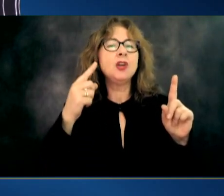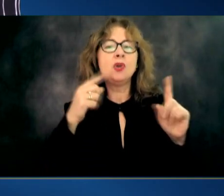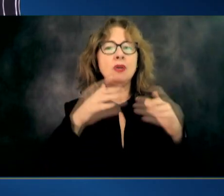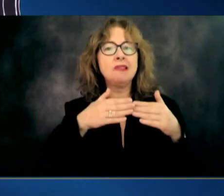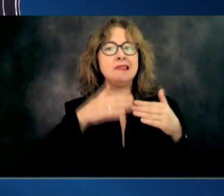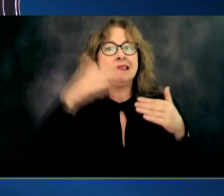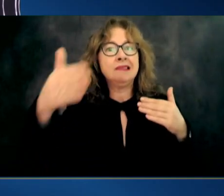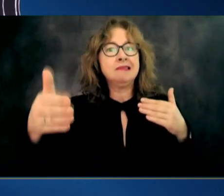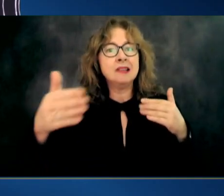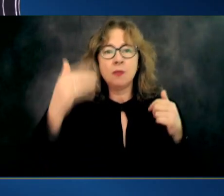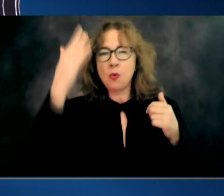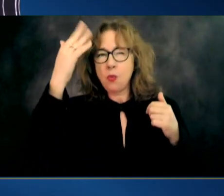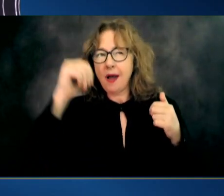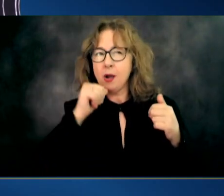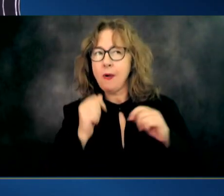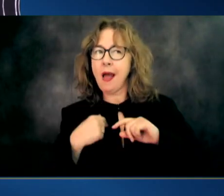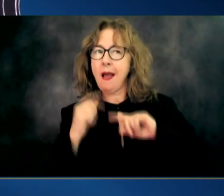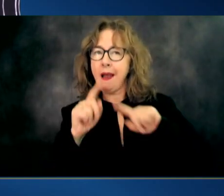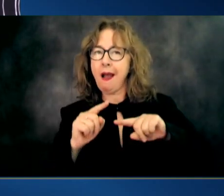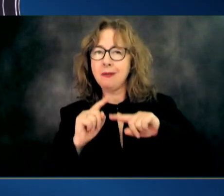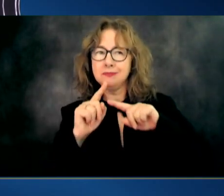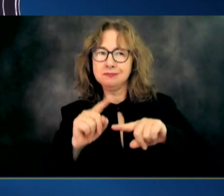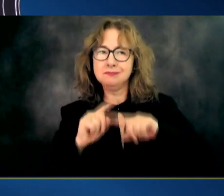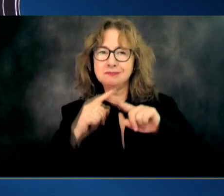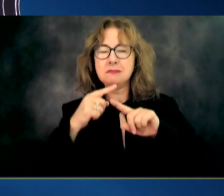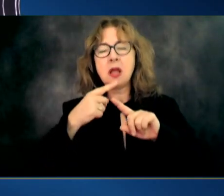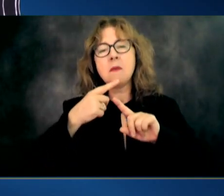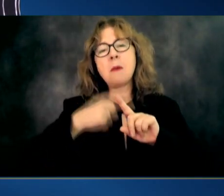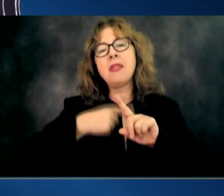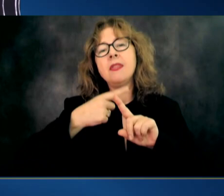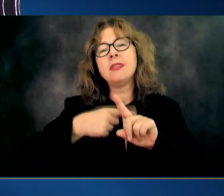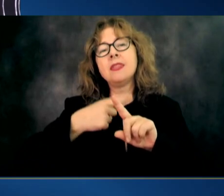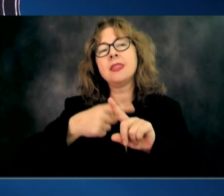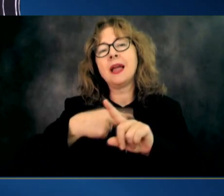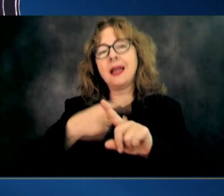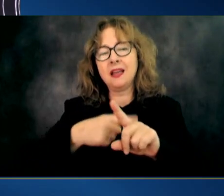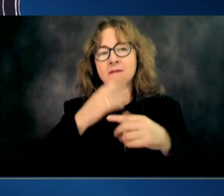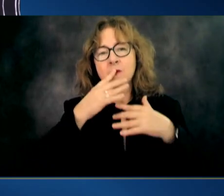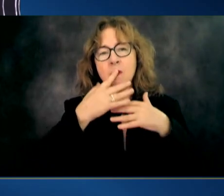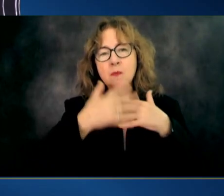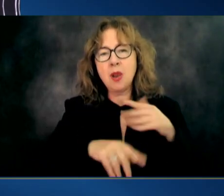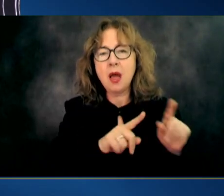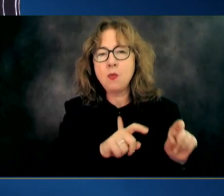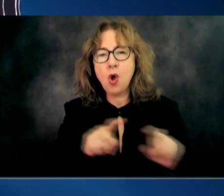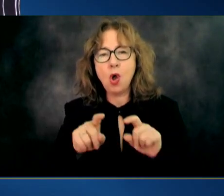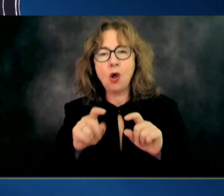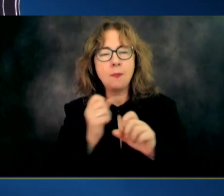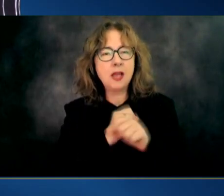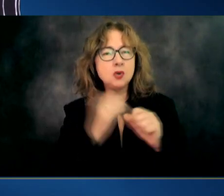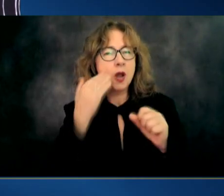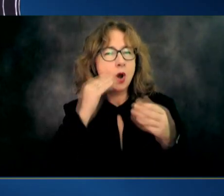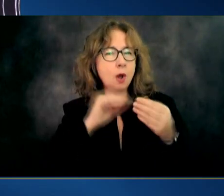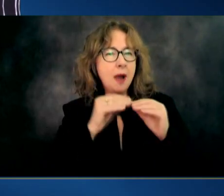to come every month, do my blood work, get my levels, and you see me, and we just work